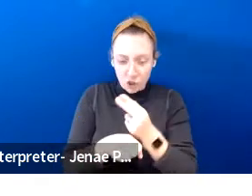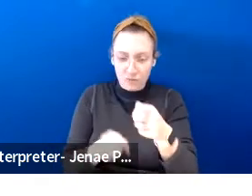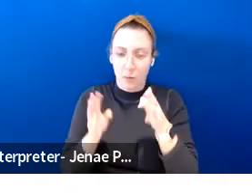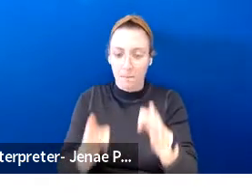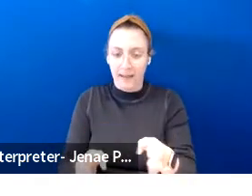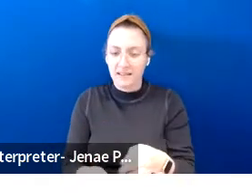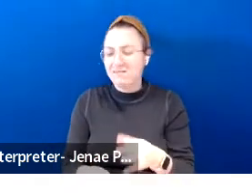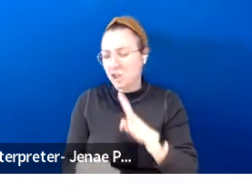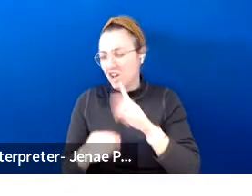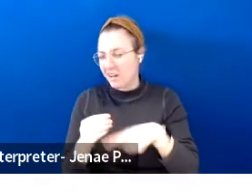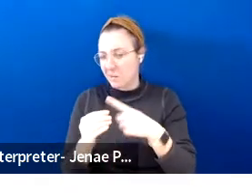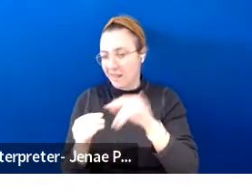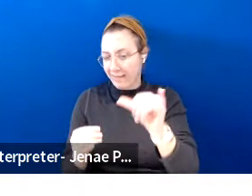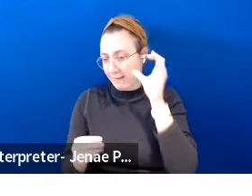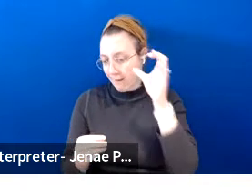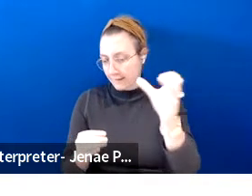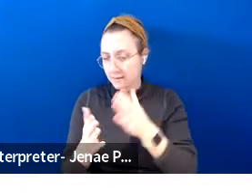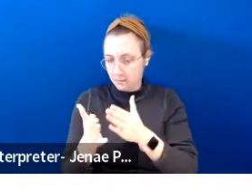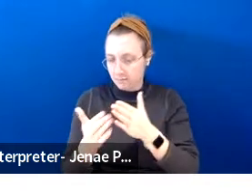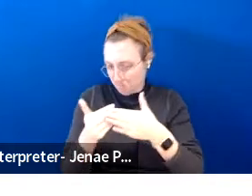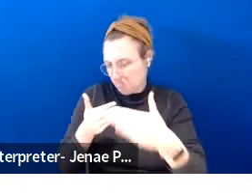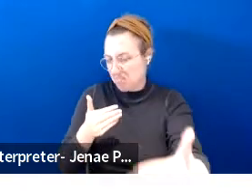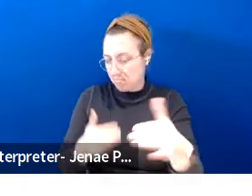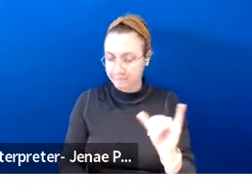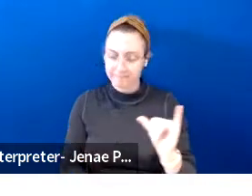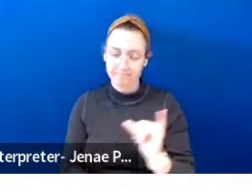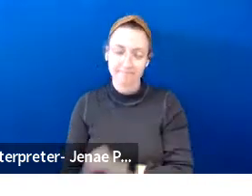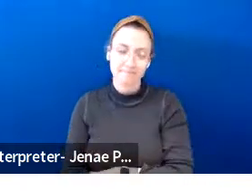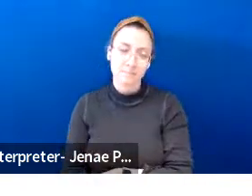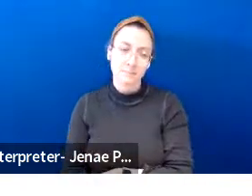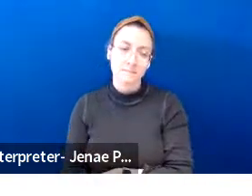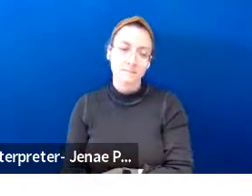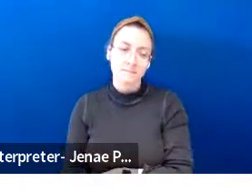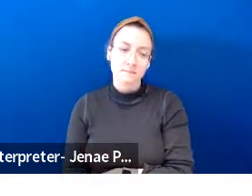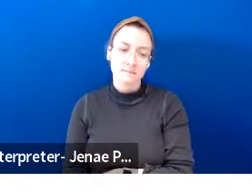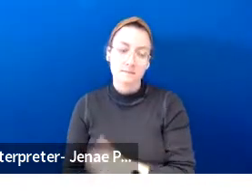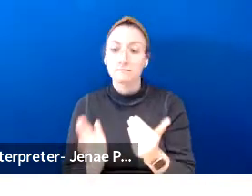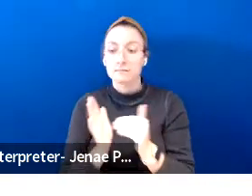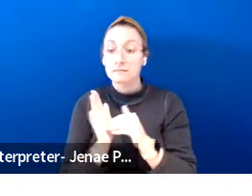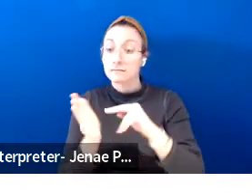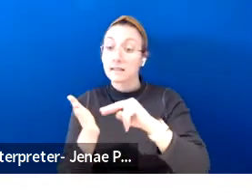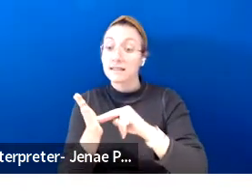Concepts moving forward in the presentation. But again, definitions of how